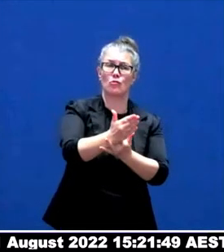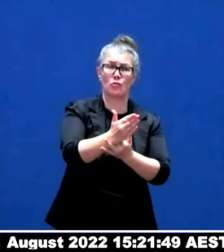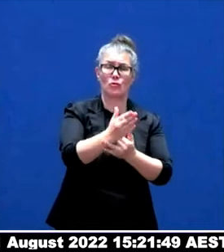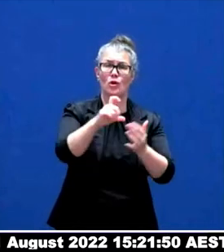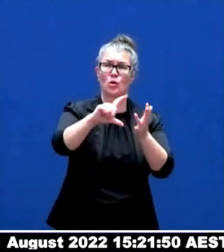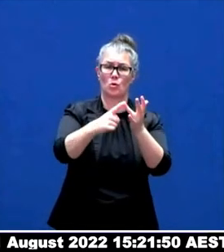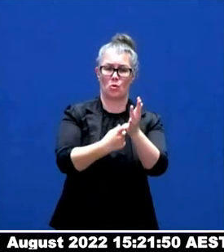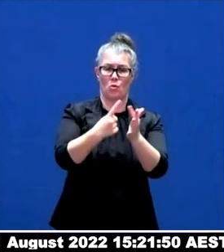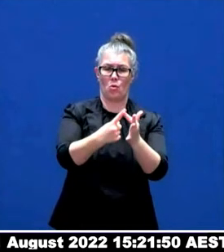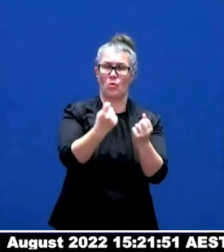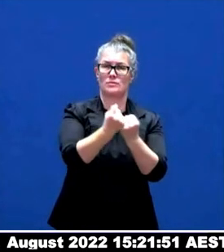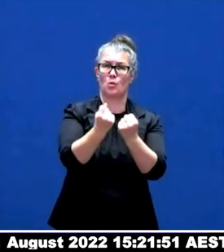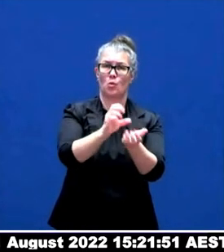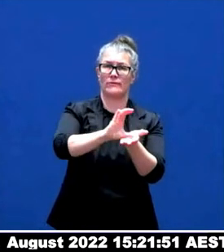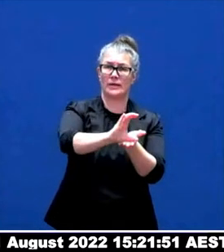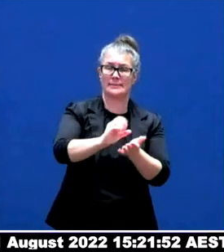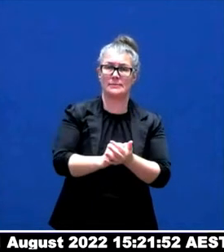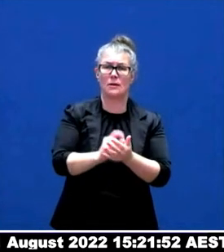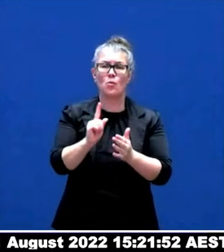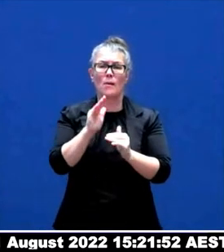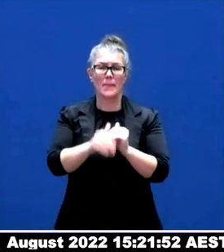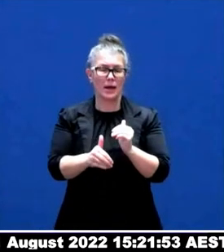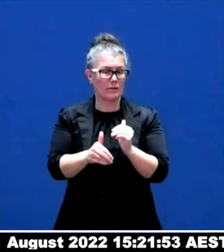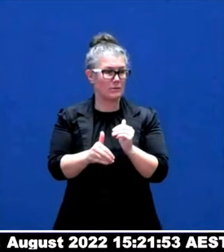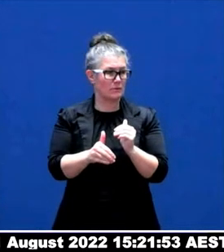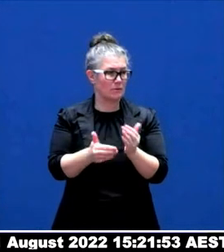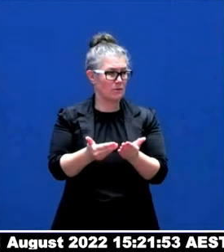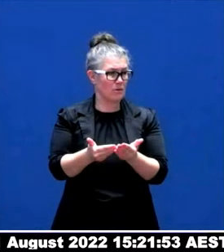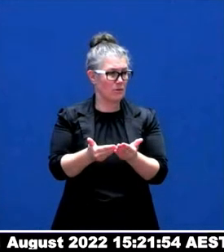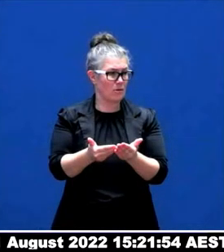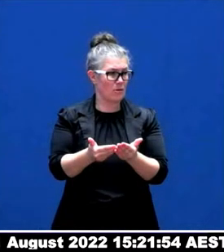supports. COMMISSIONER RYAN: What about the removal of a hub - a hob in the shower, for